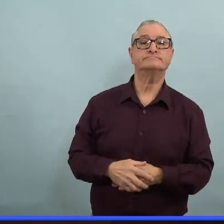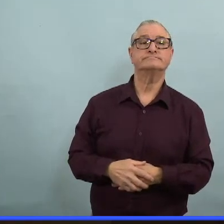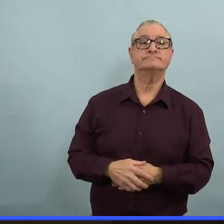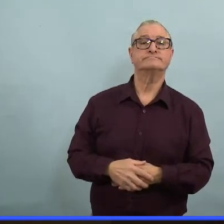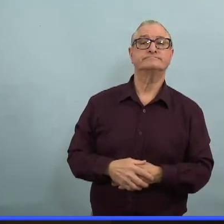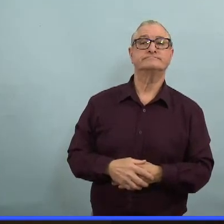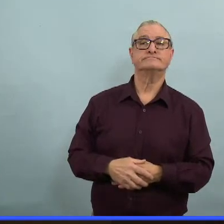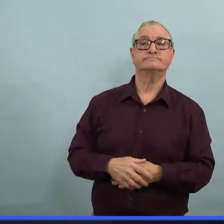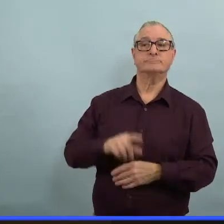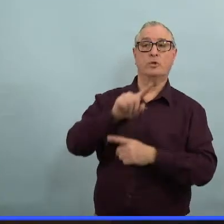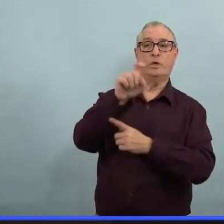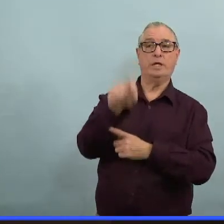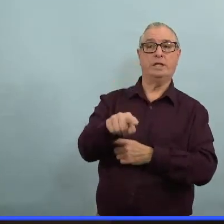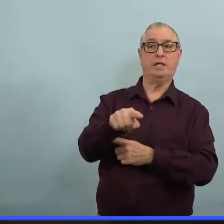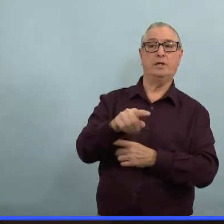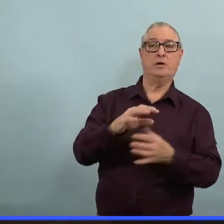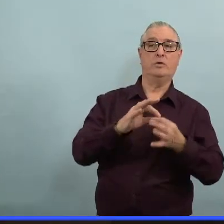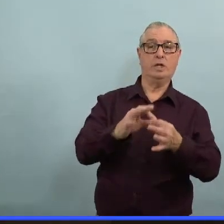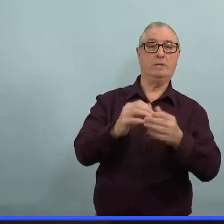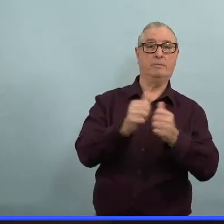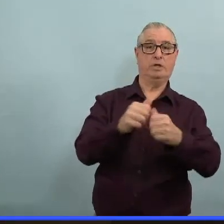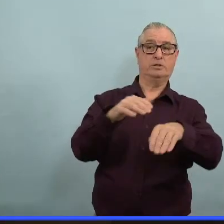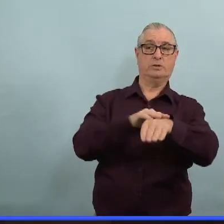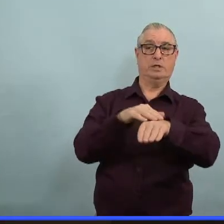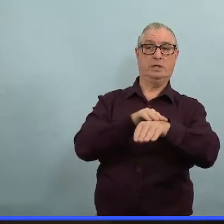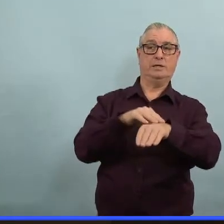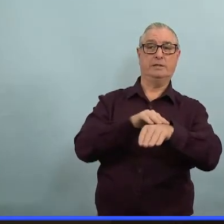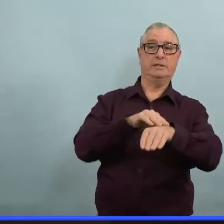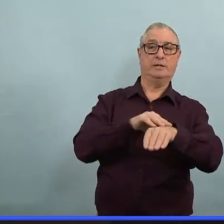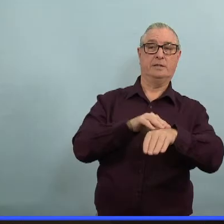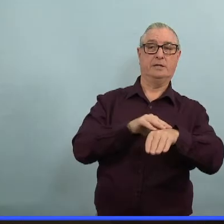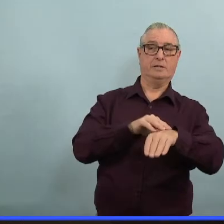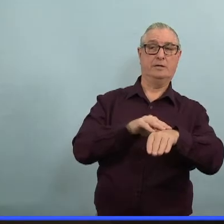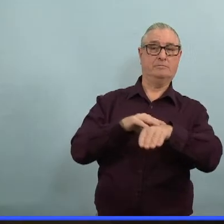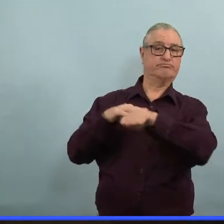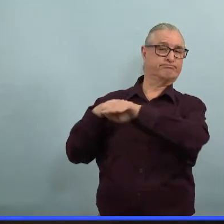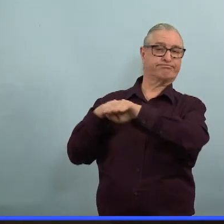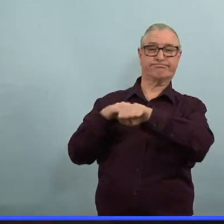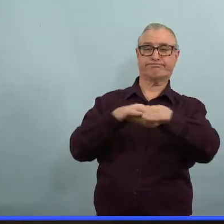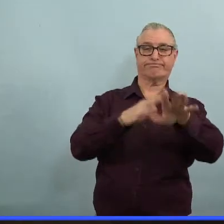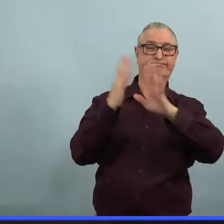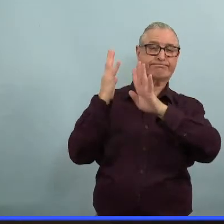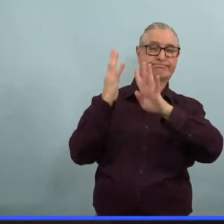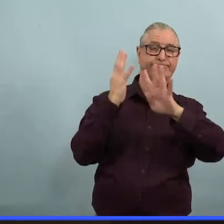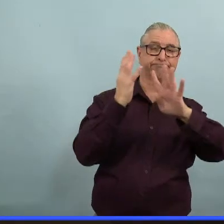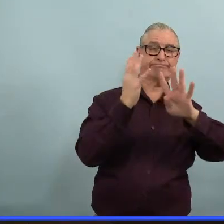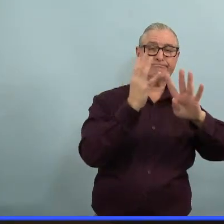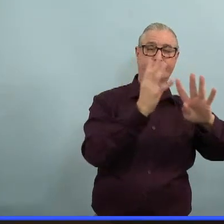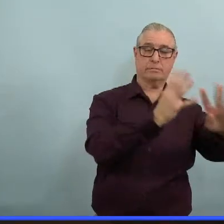um one of the things that the mp bergen said in in the house was that she she